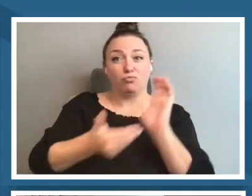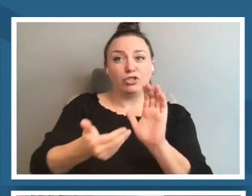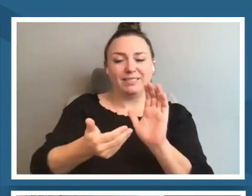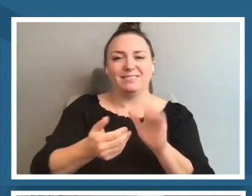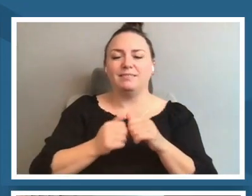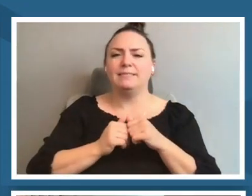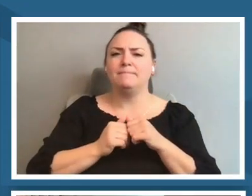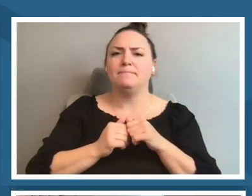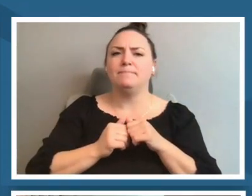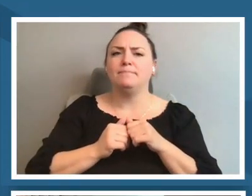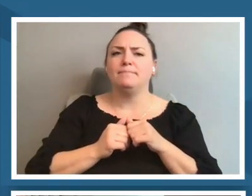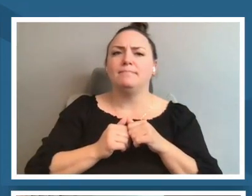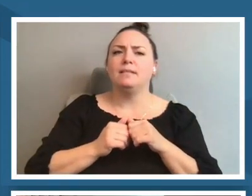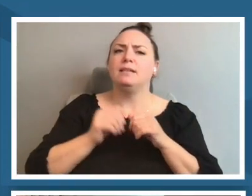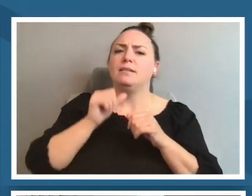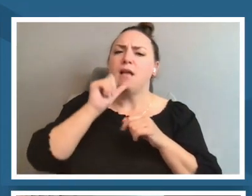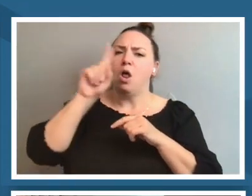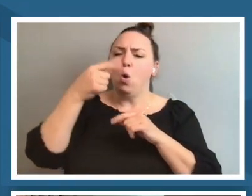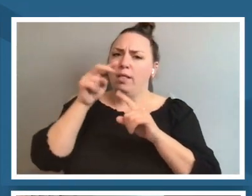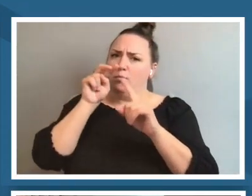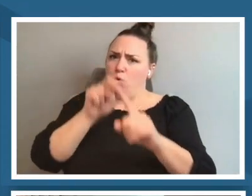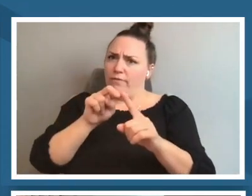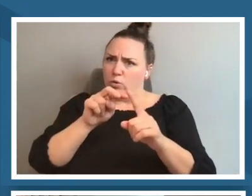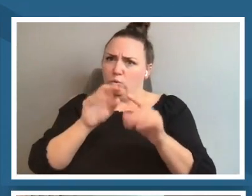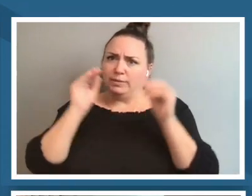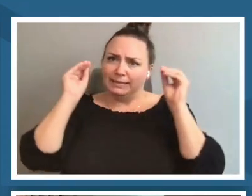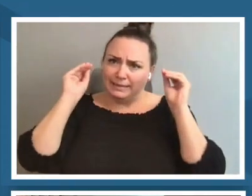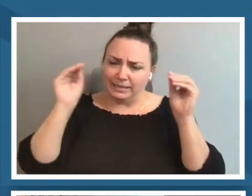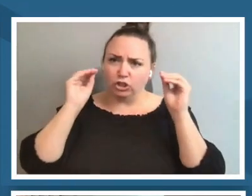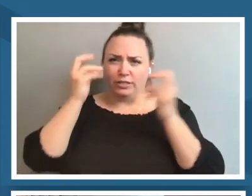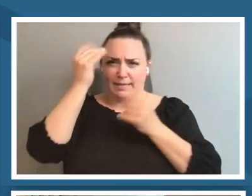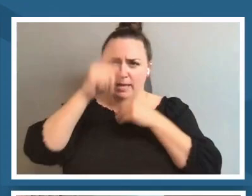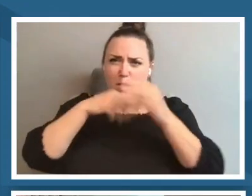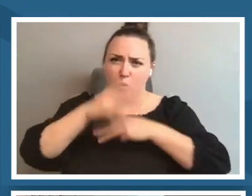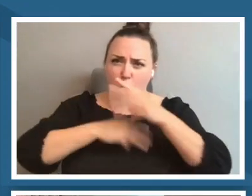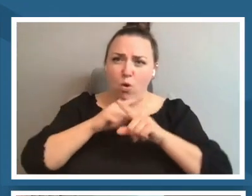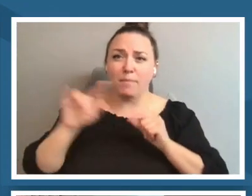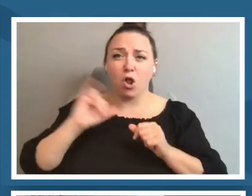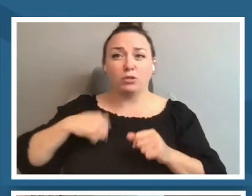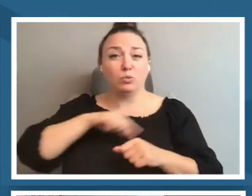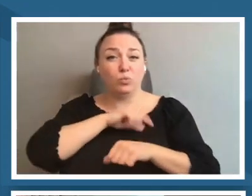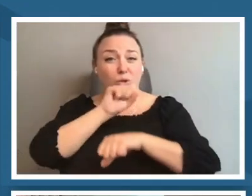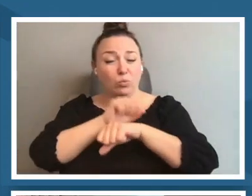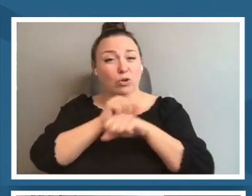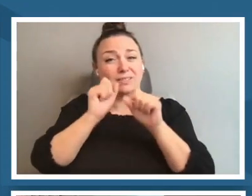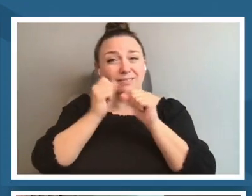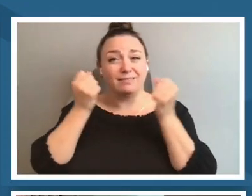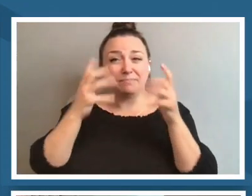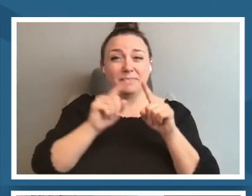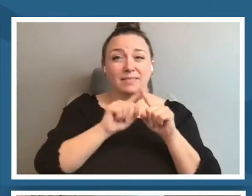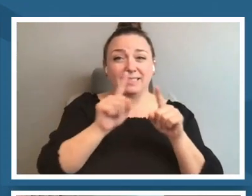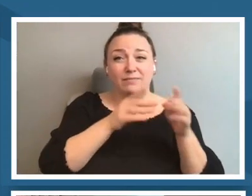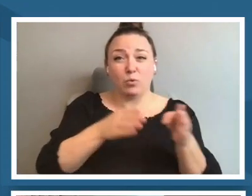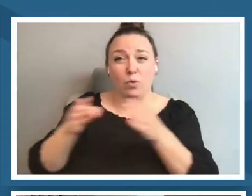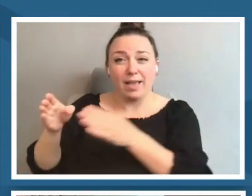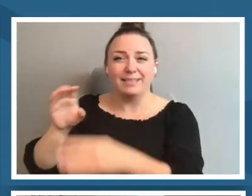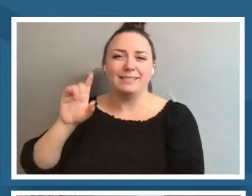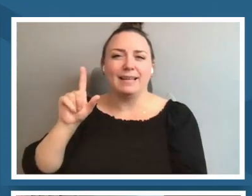about the world is that we kind of work in various ways as clifford gertz puts